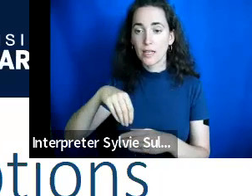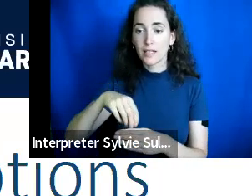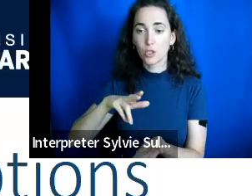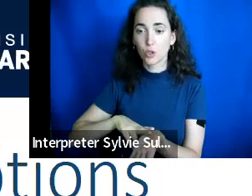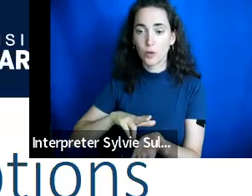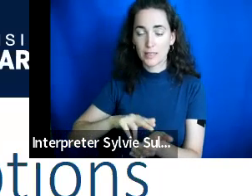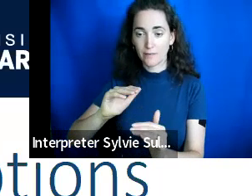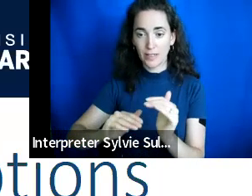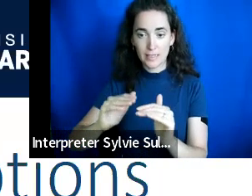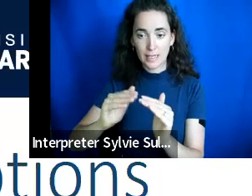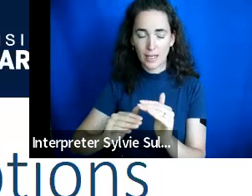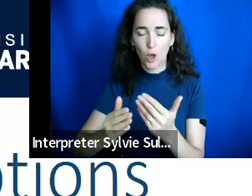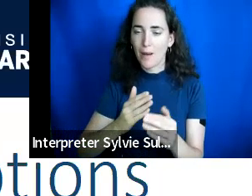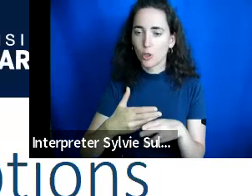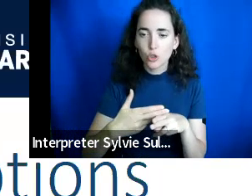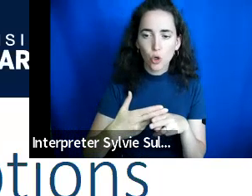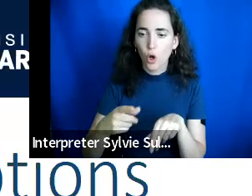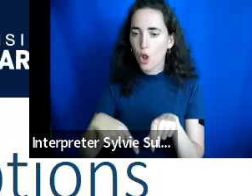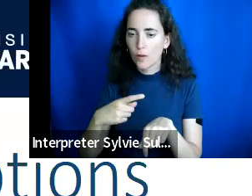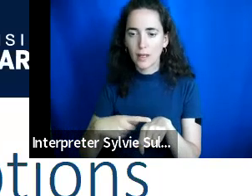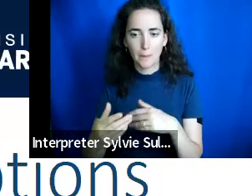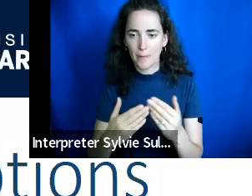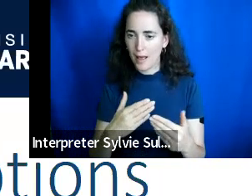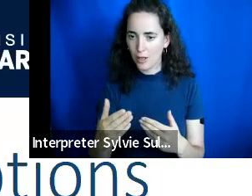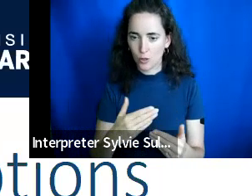It doesn't matter how long They've been in that nursing facility.